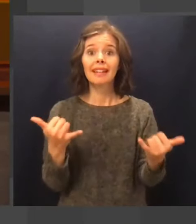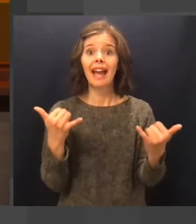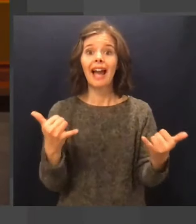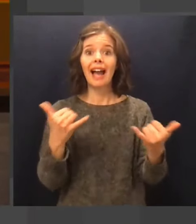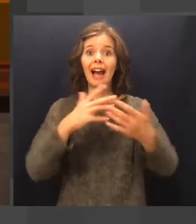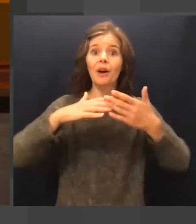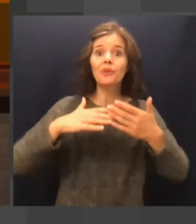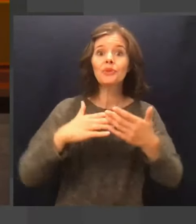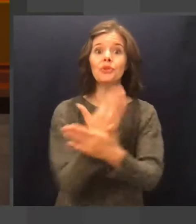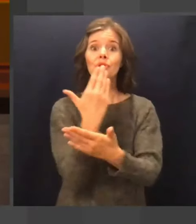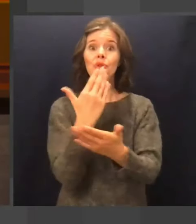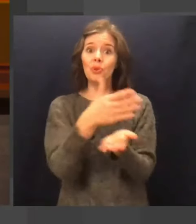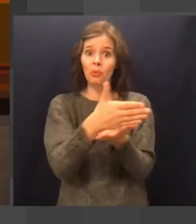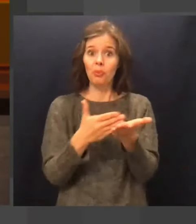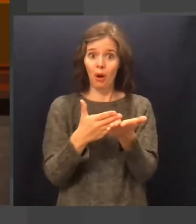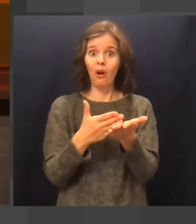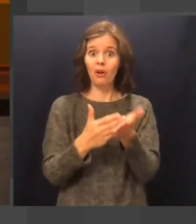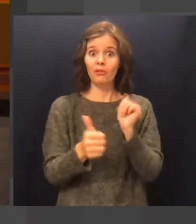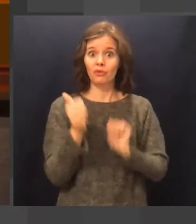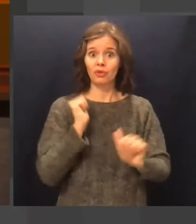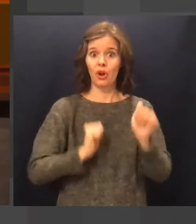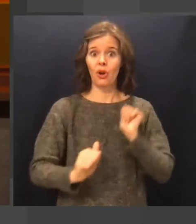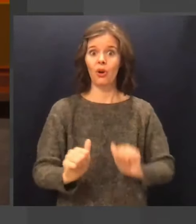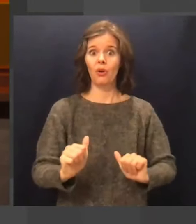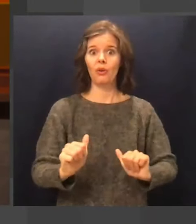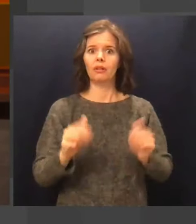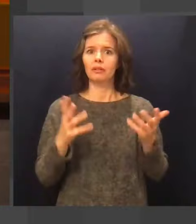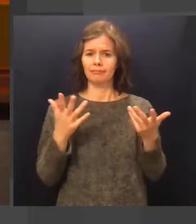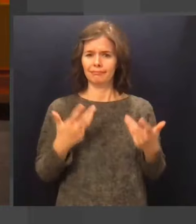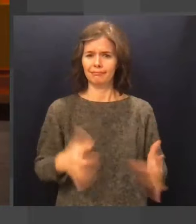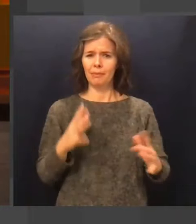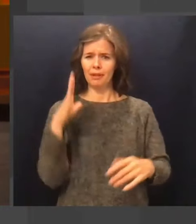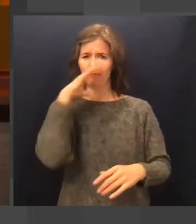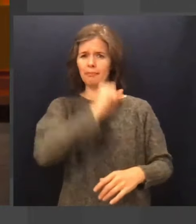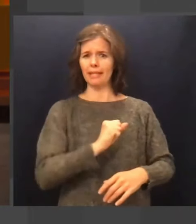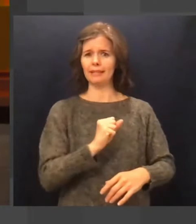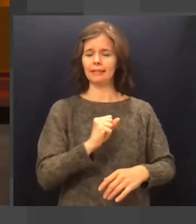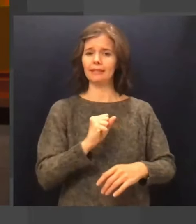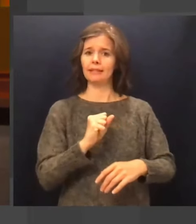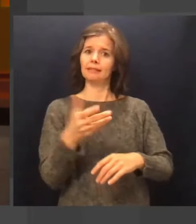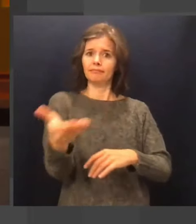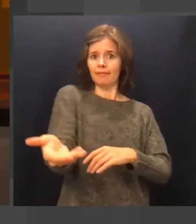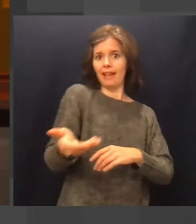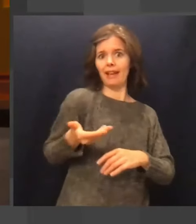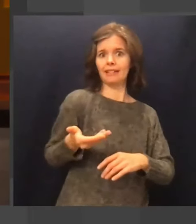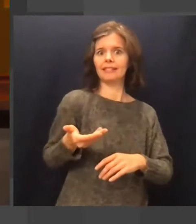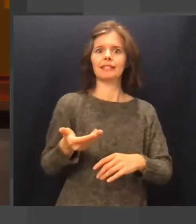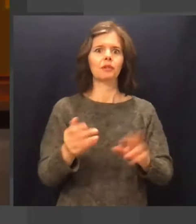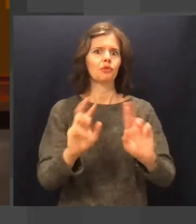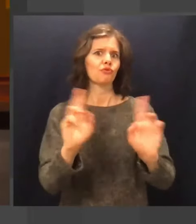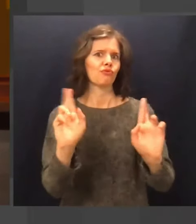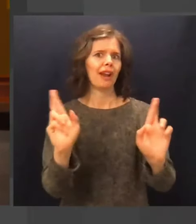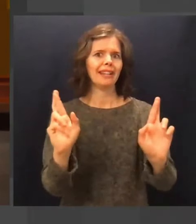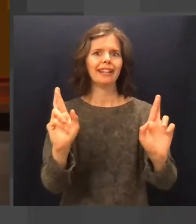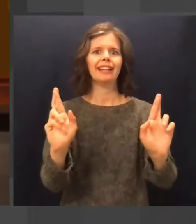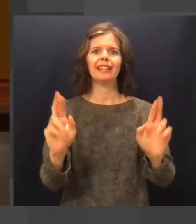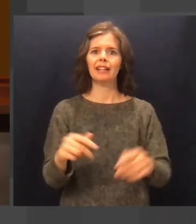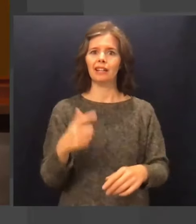NOW IT'S TIME FOR A BRAND-NEW SEGMENT OF OUR SHOW. YOU MAY HAVE MISSED OUR NEXT